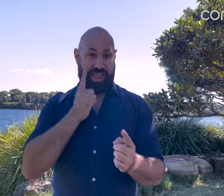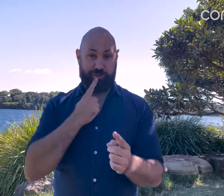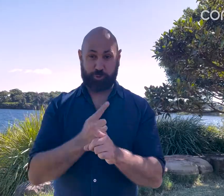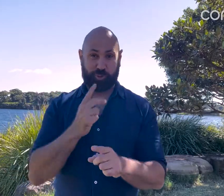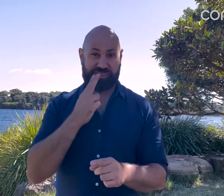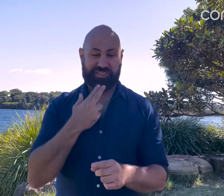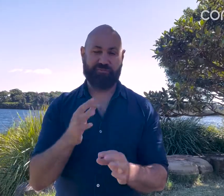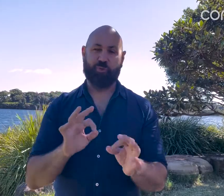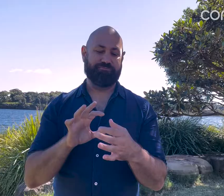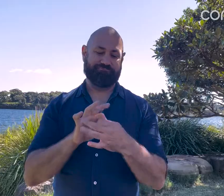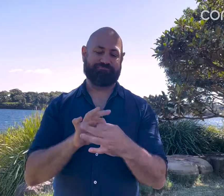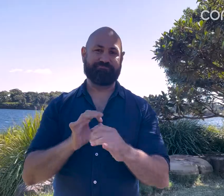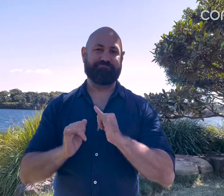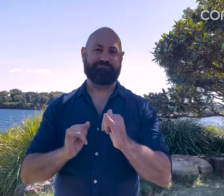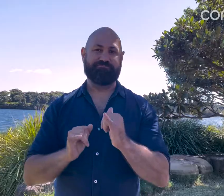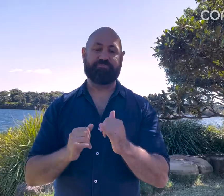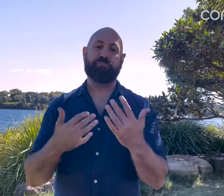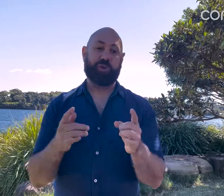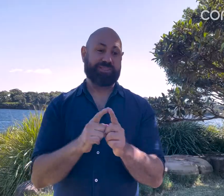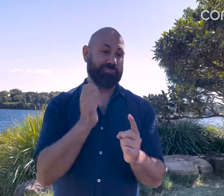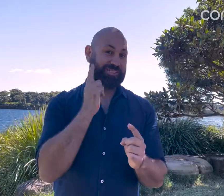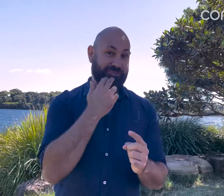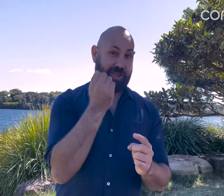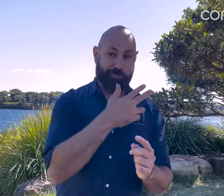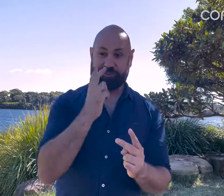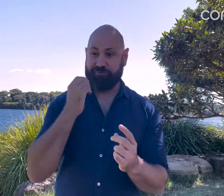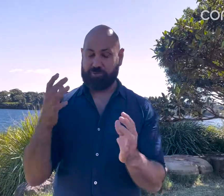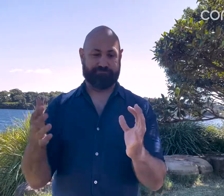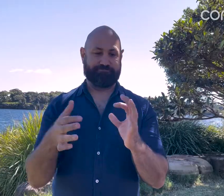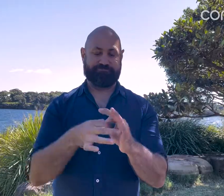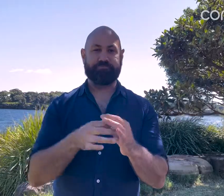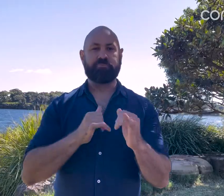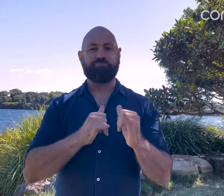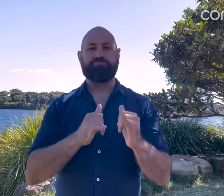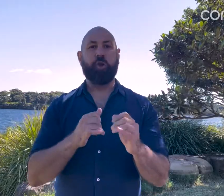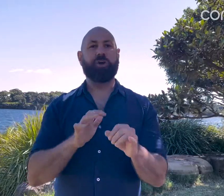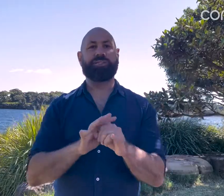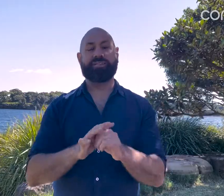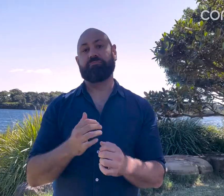I believe Deaf Indigenous people can relate better with other Deaf Indigenous people due to their shared identity.